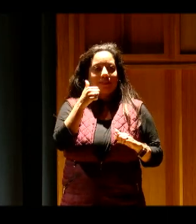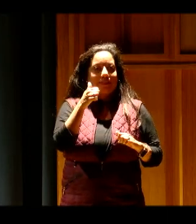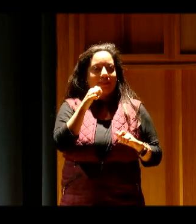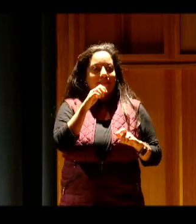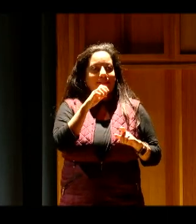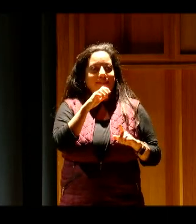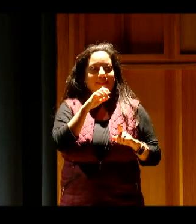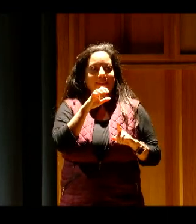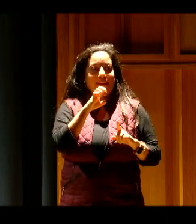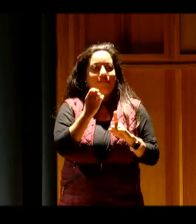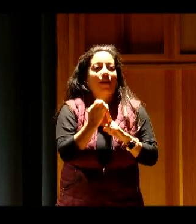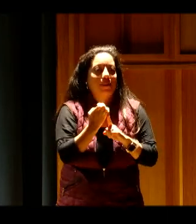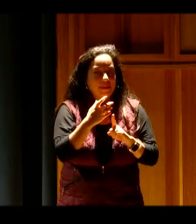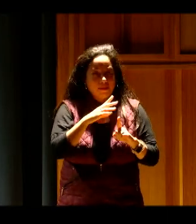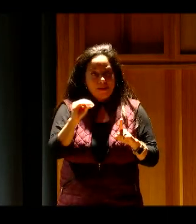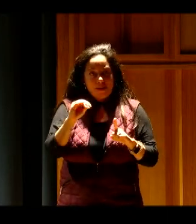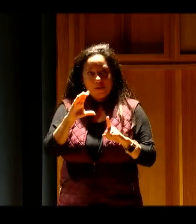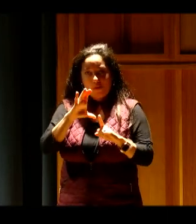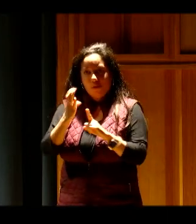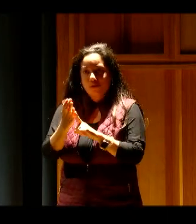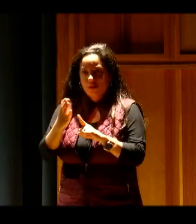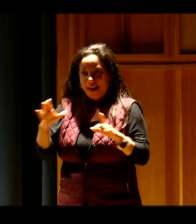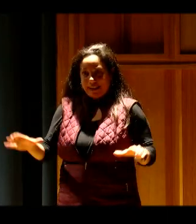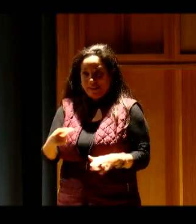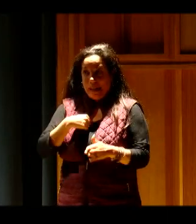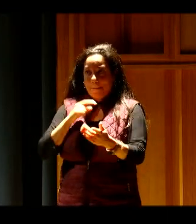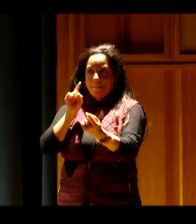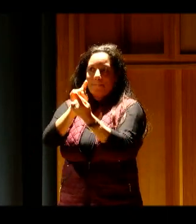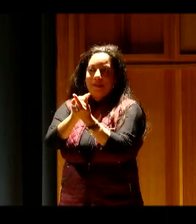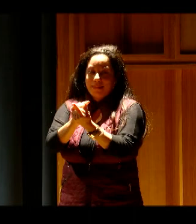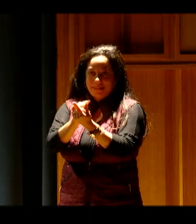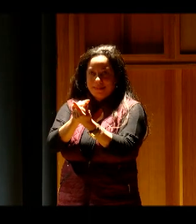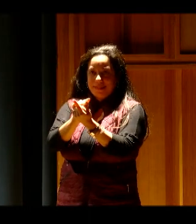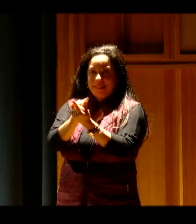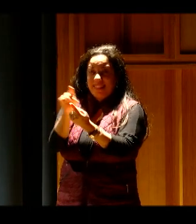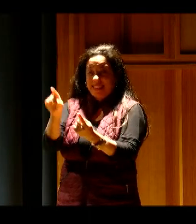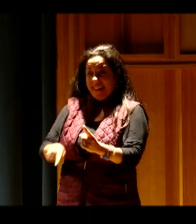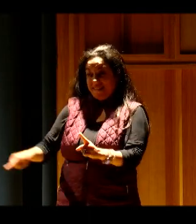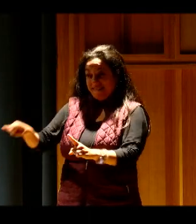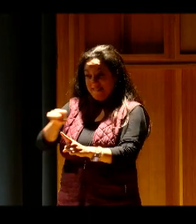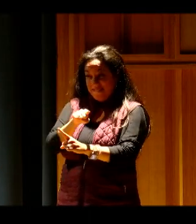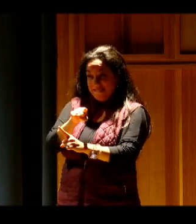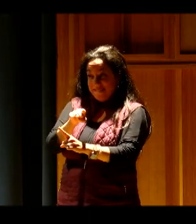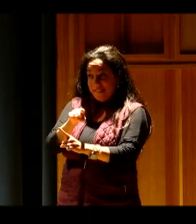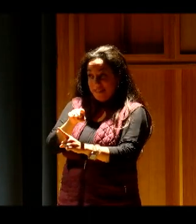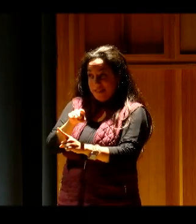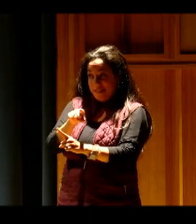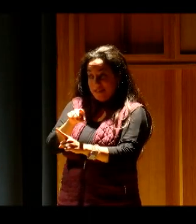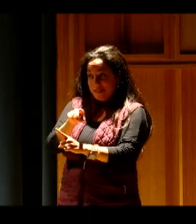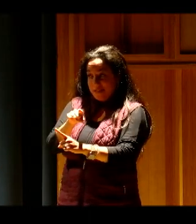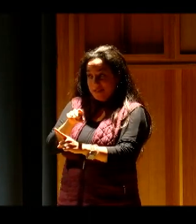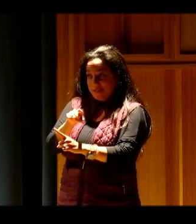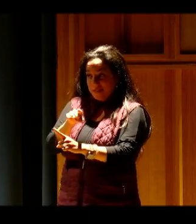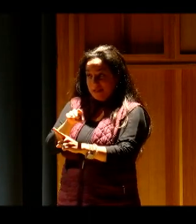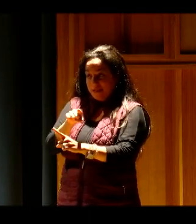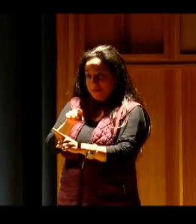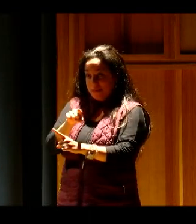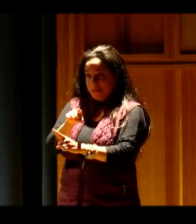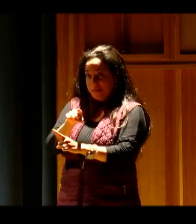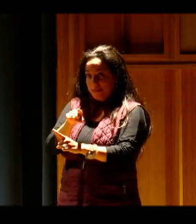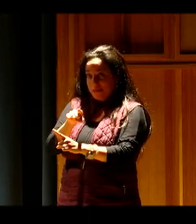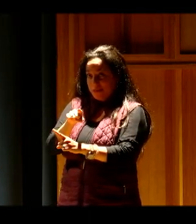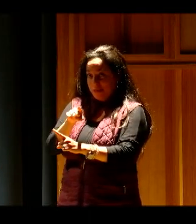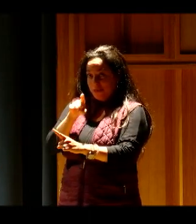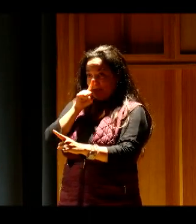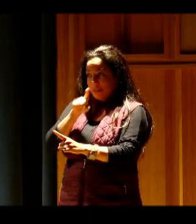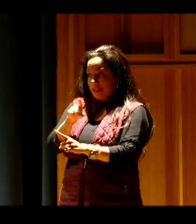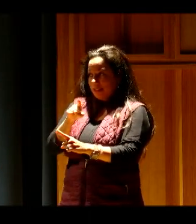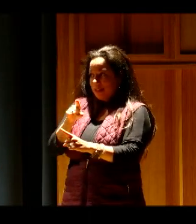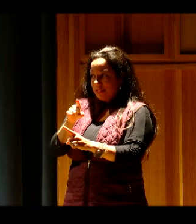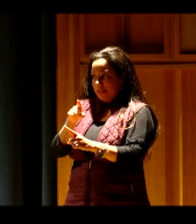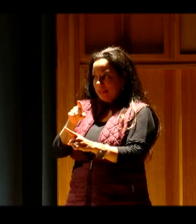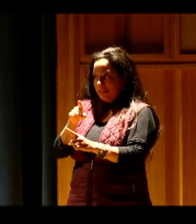activists I meet are people who have been really taken by this with as much wit and wisdom as you would expect.